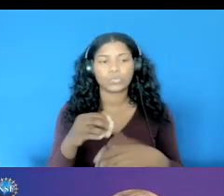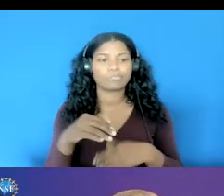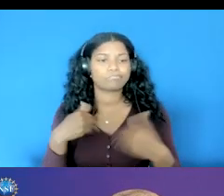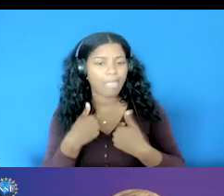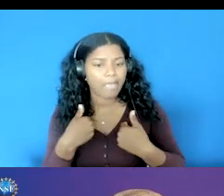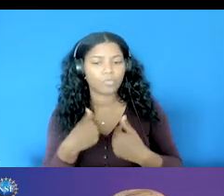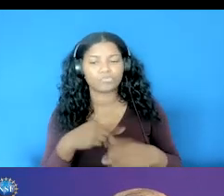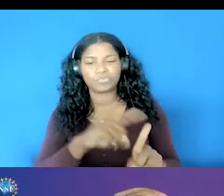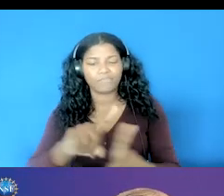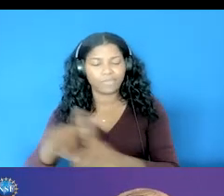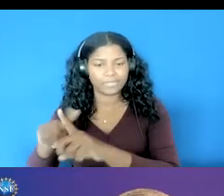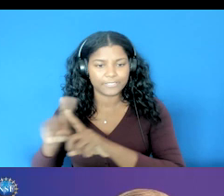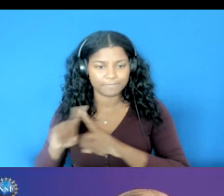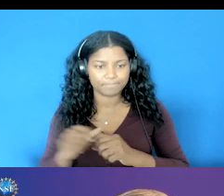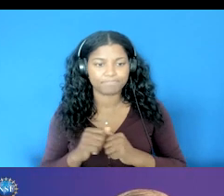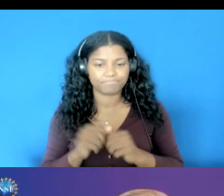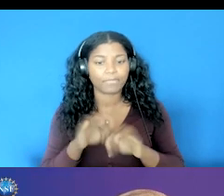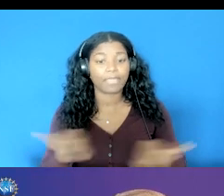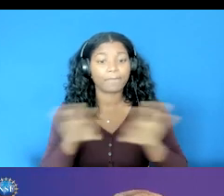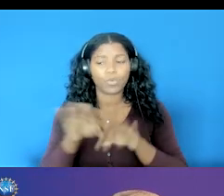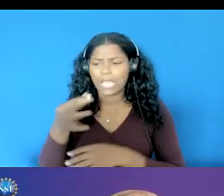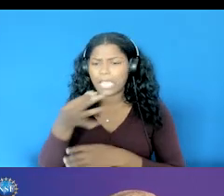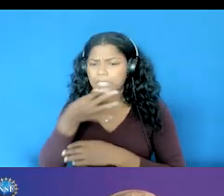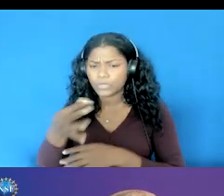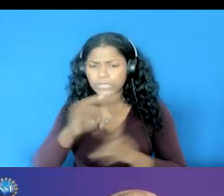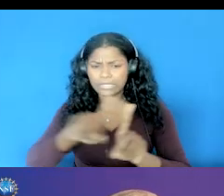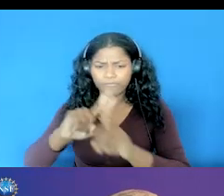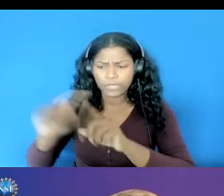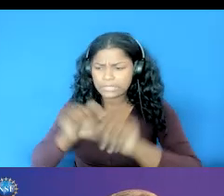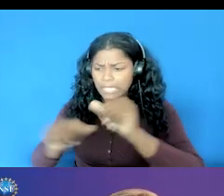especially by bringing together expertise from different scientific disciplines in ways